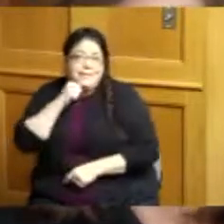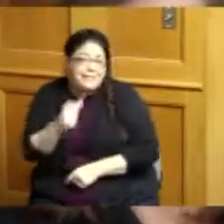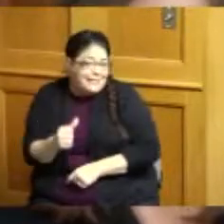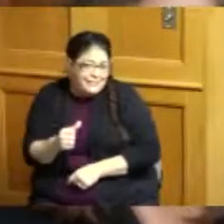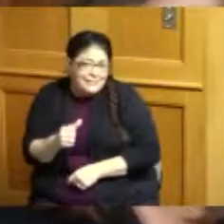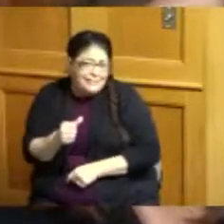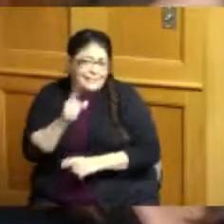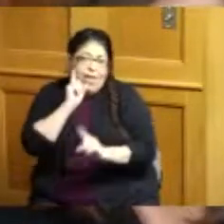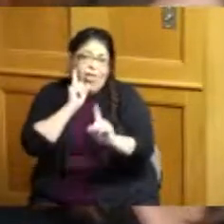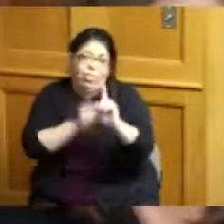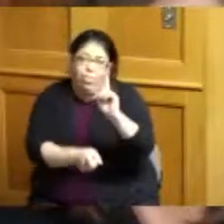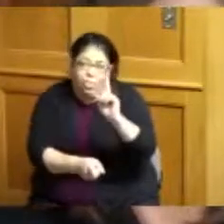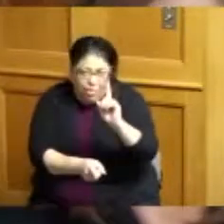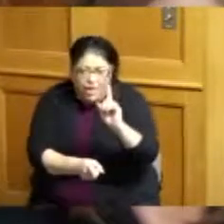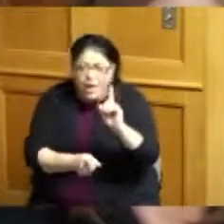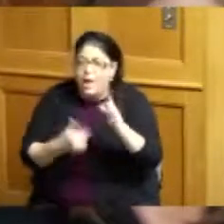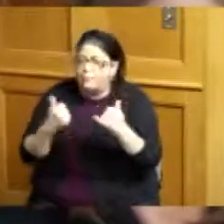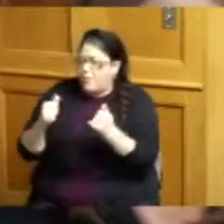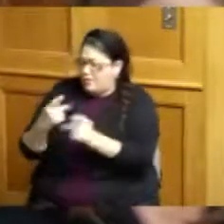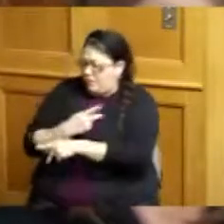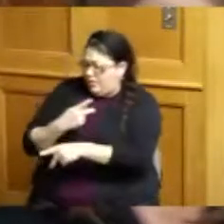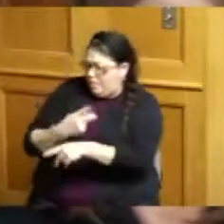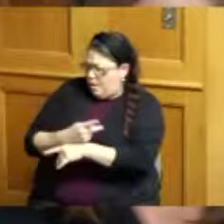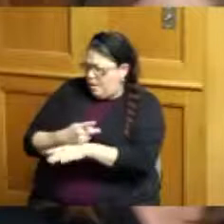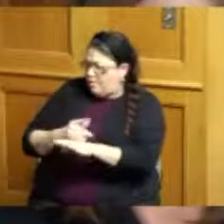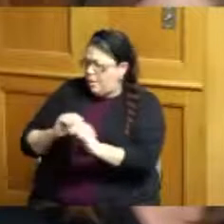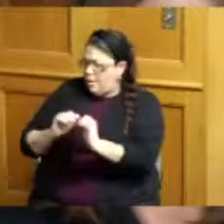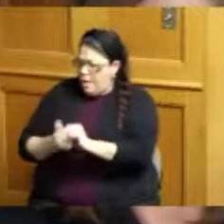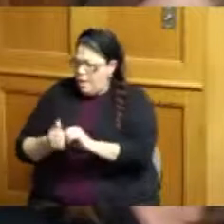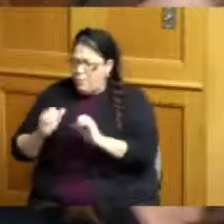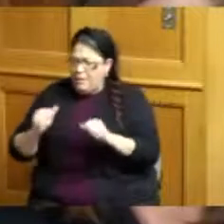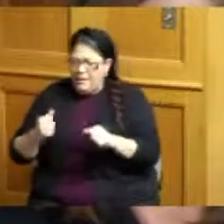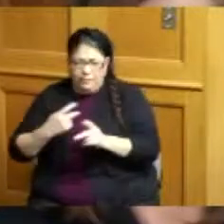so I'm trying to thread the needle here on this and Commissioner Reese we've reached out to your